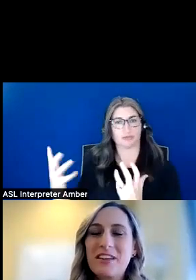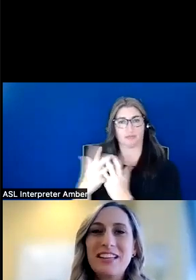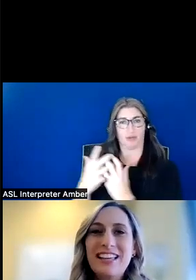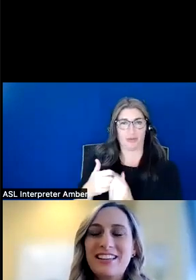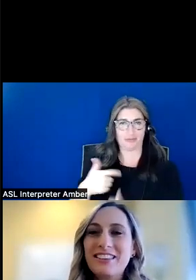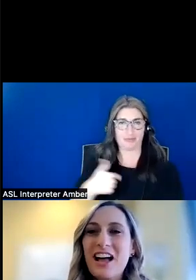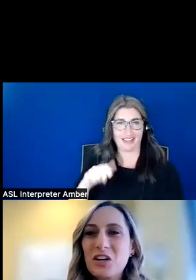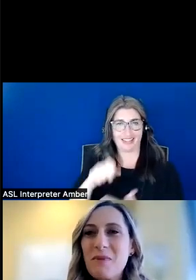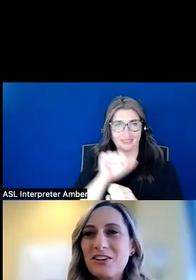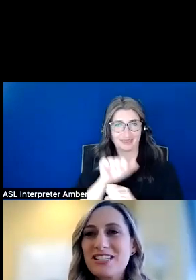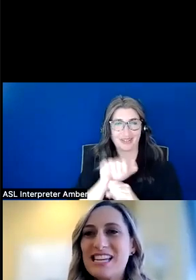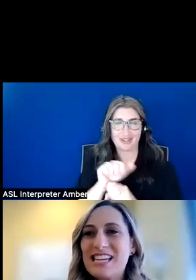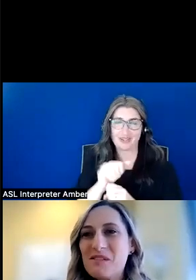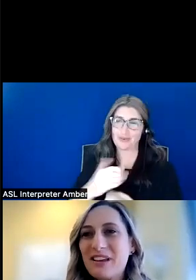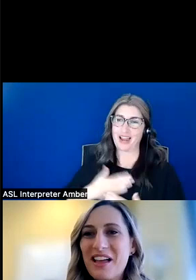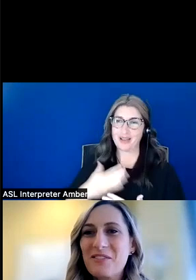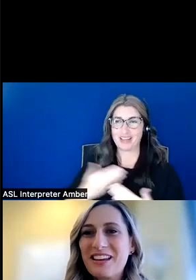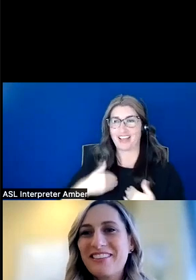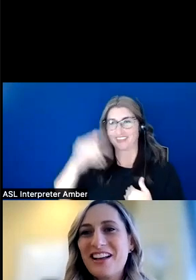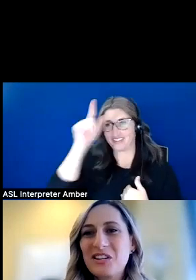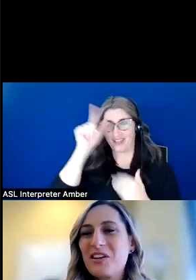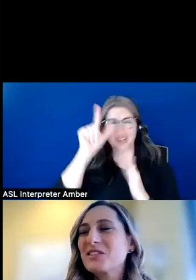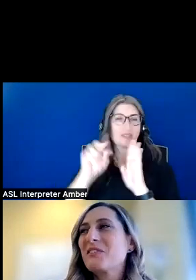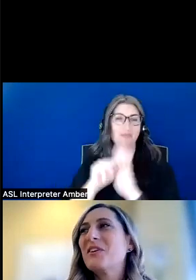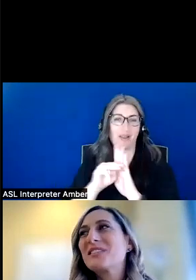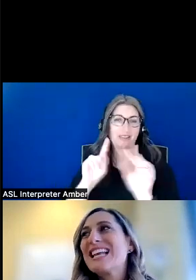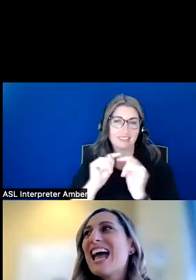We're the logic model team. We love working on logic models with folks.